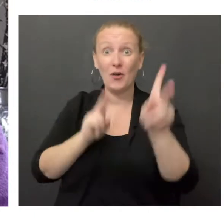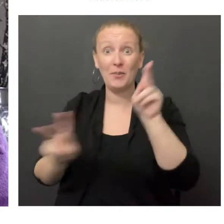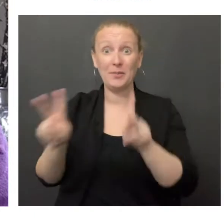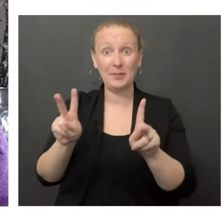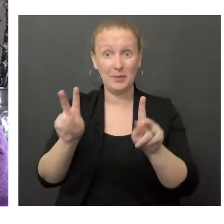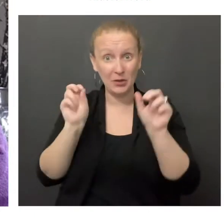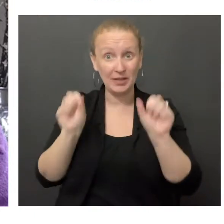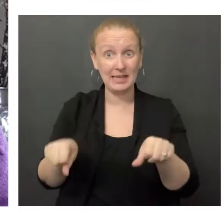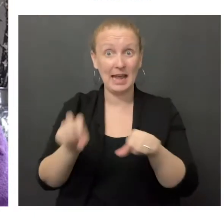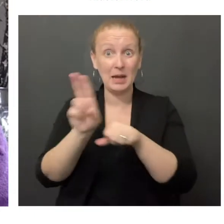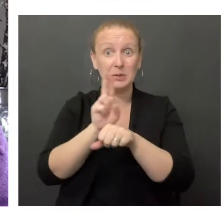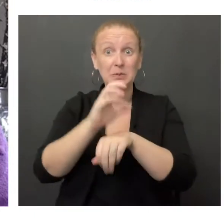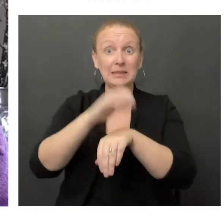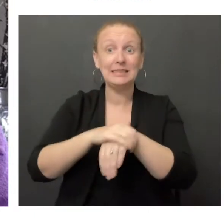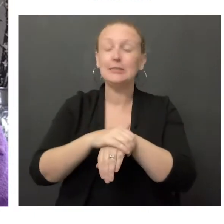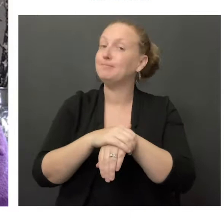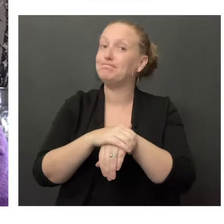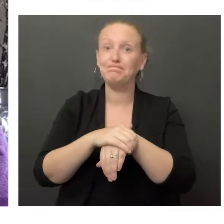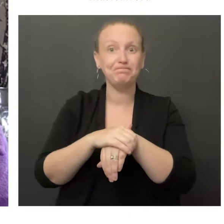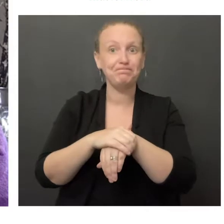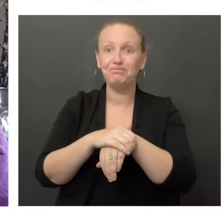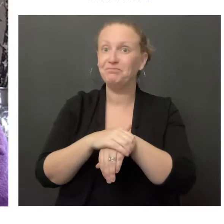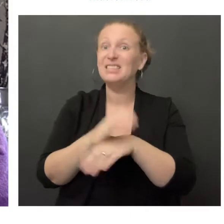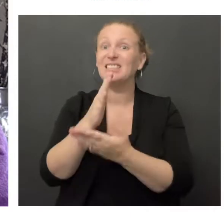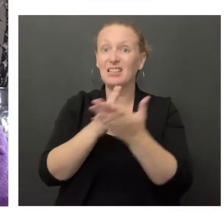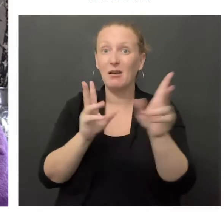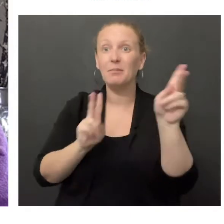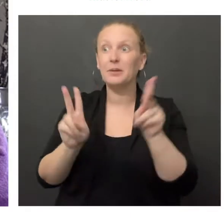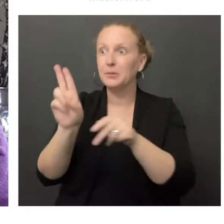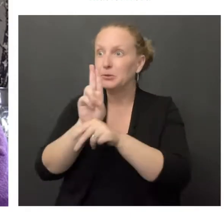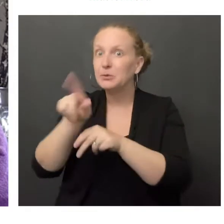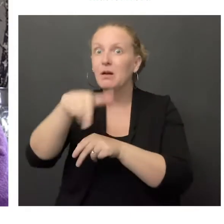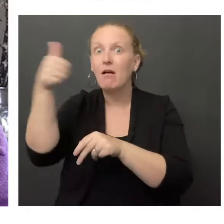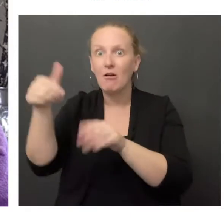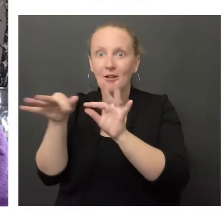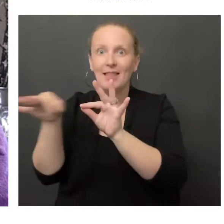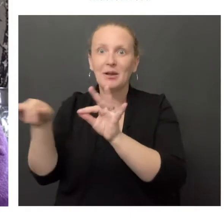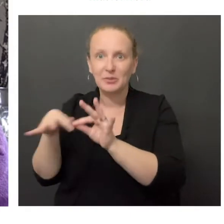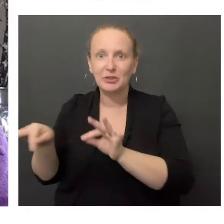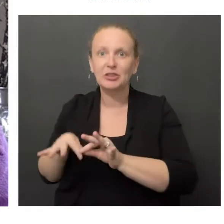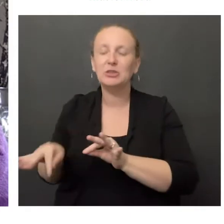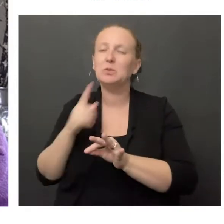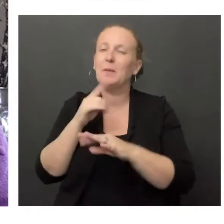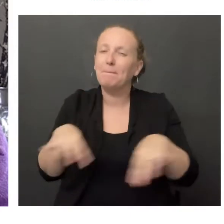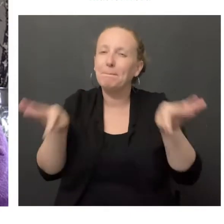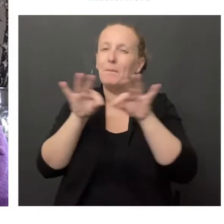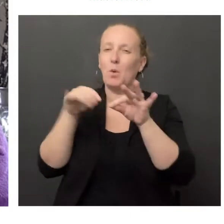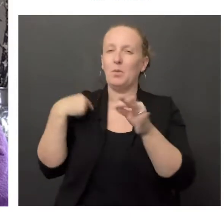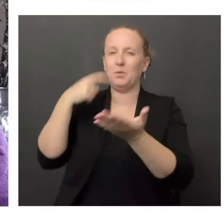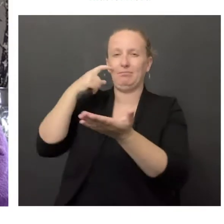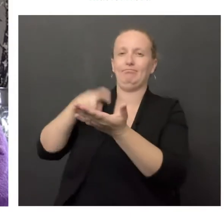is really good for all of us to be able to acknowledge. So thank you for having me. And I look forward